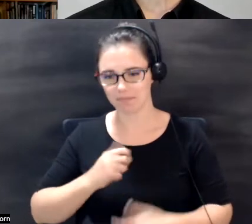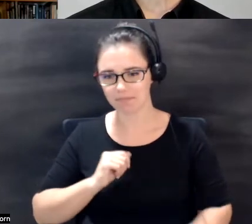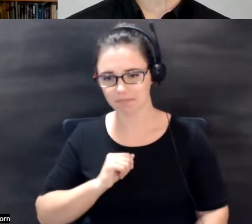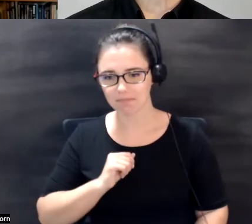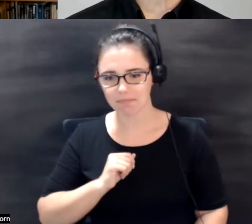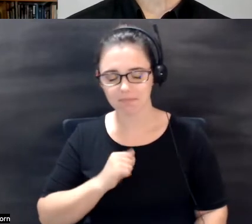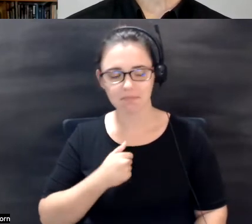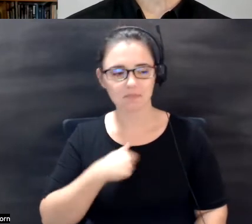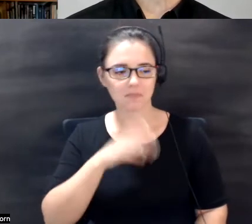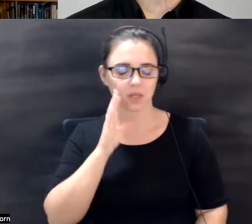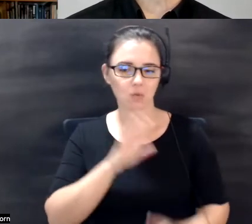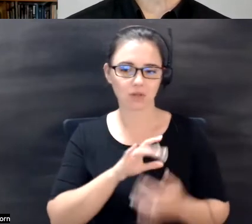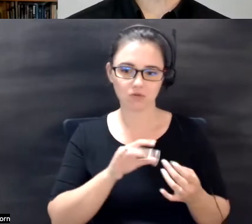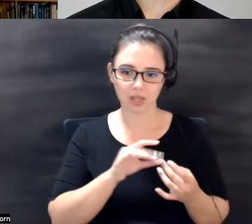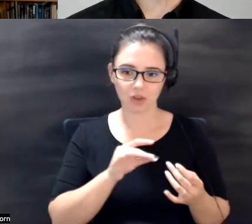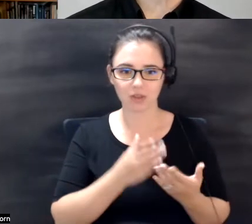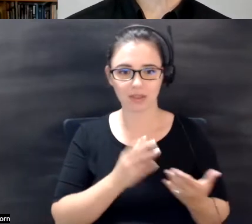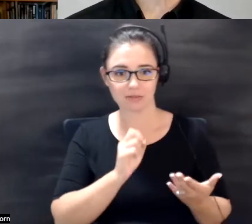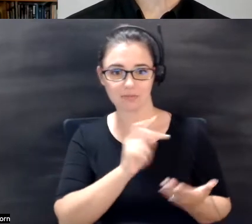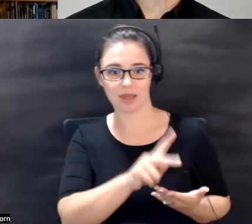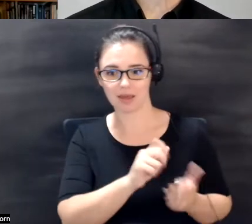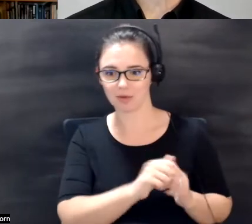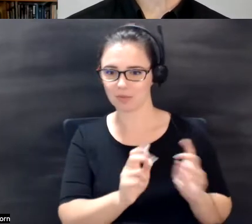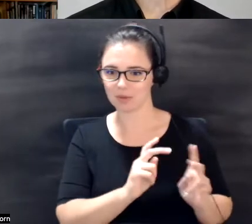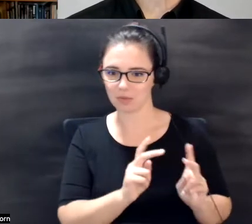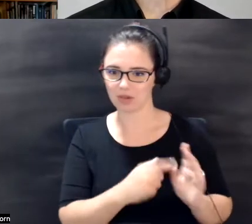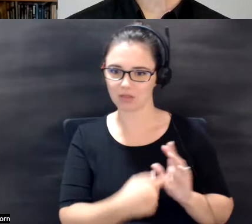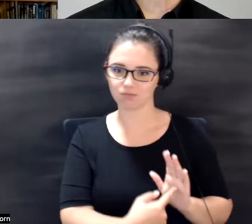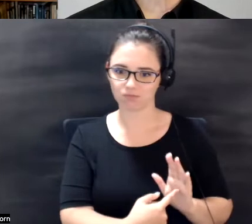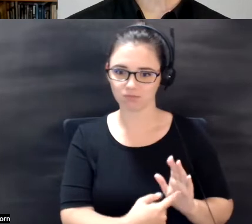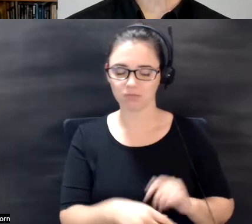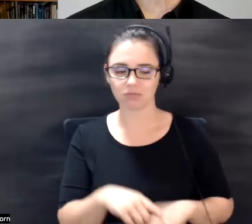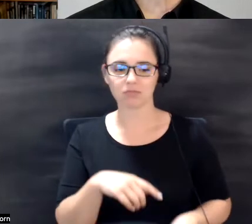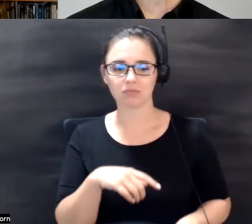I would share things back with folks, and, and make, you know,